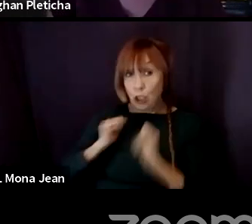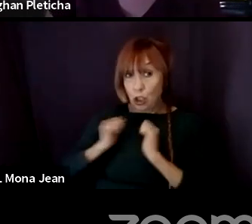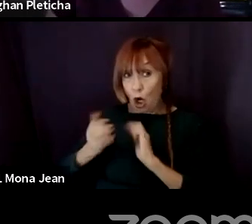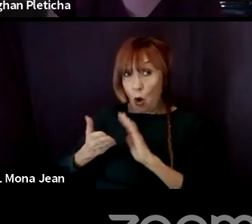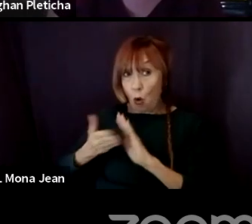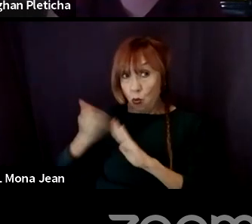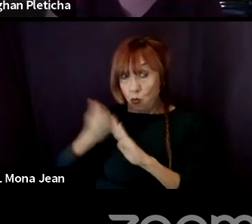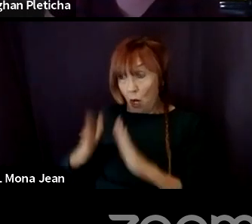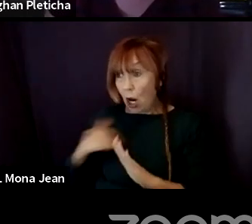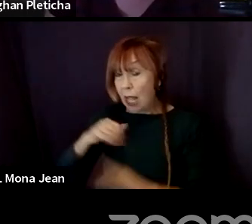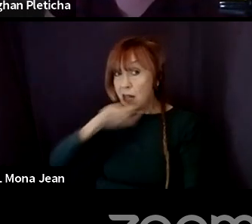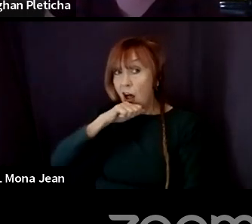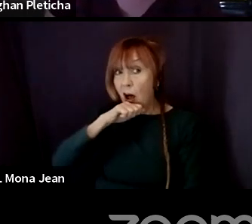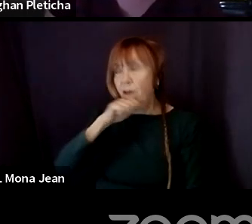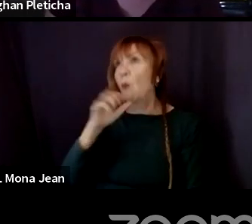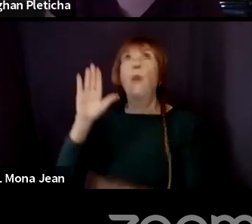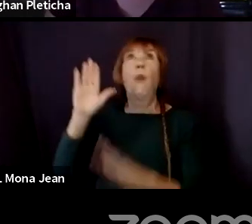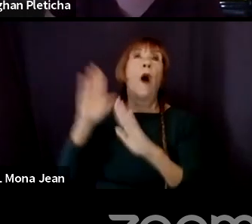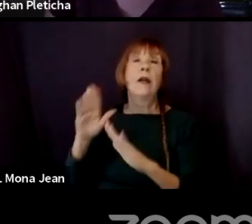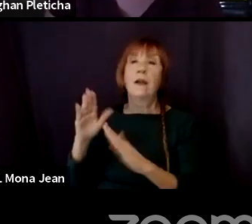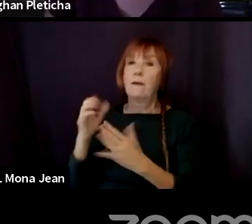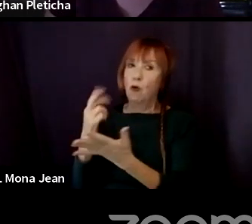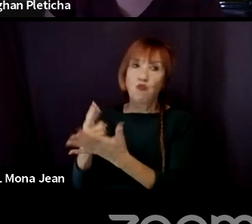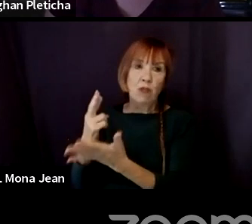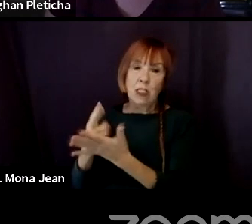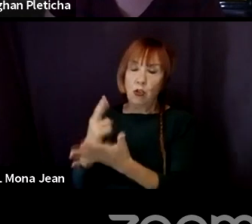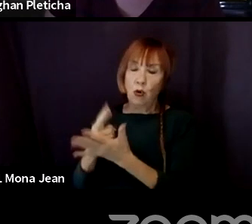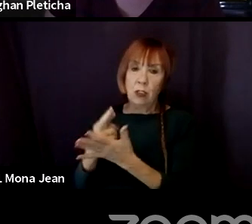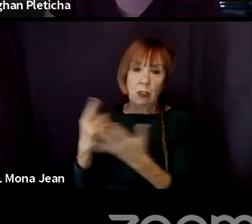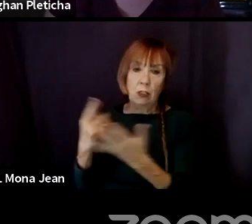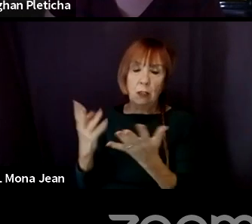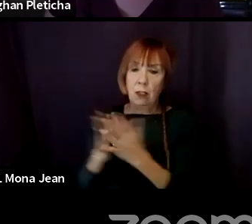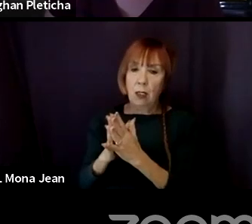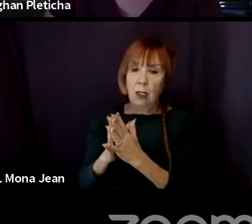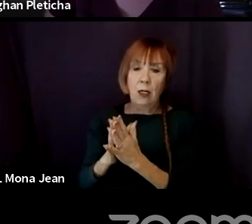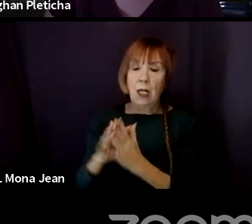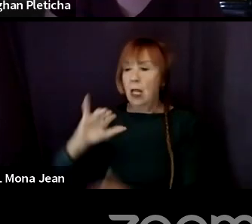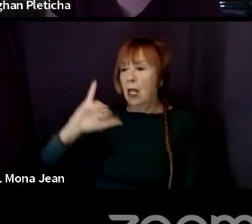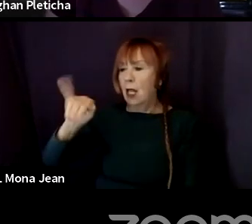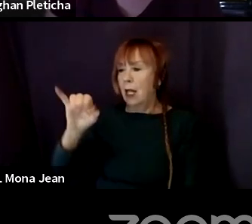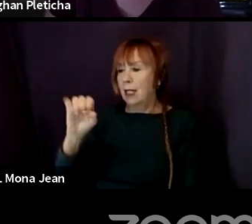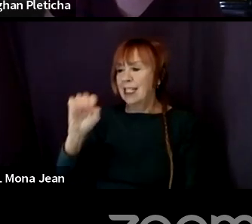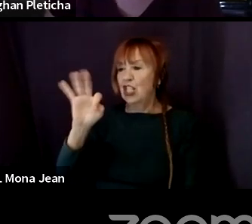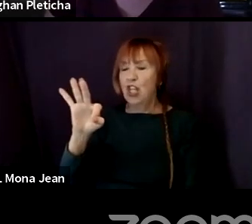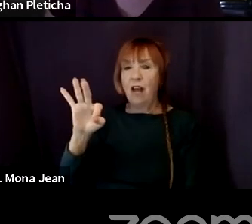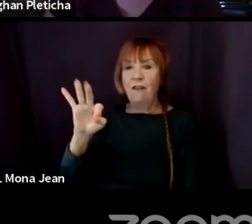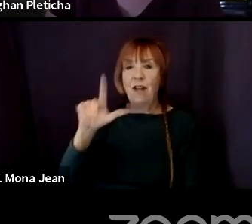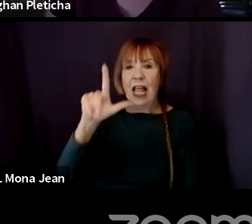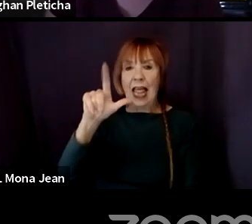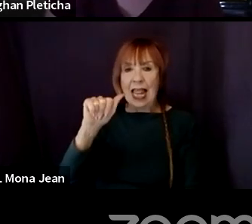for those of you guys out there, if you're on Twitter, follow at Jeff Lieber, he's an amazing showrunner.